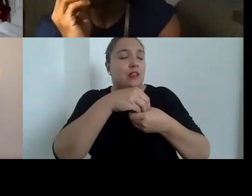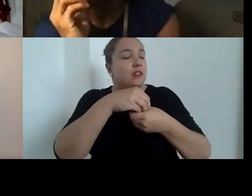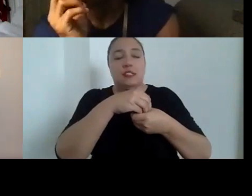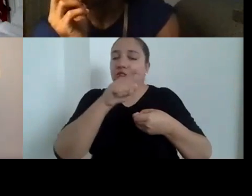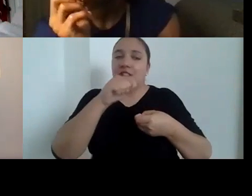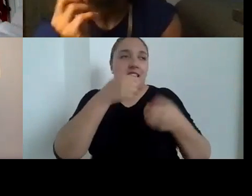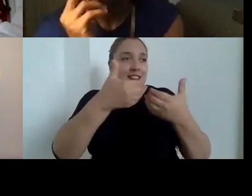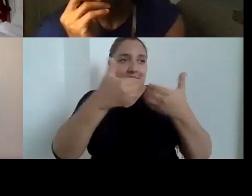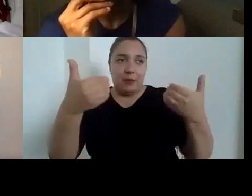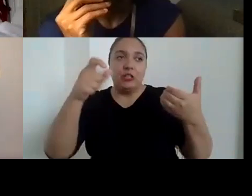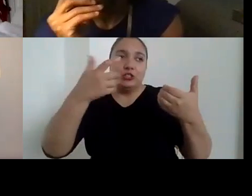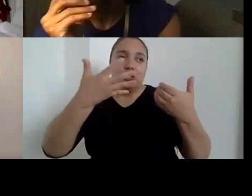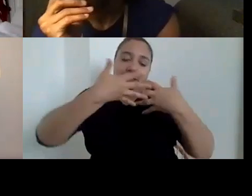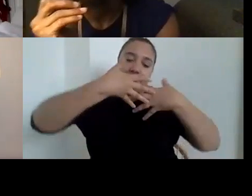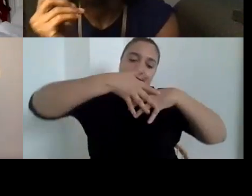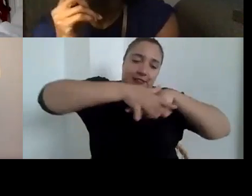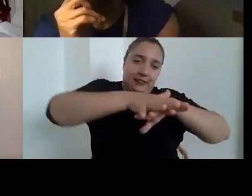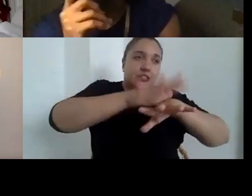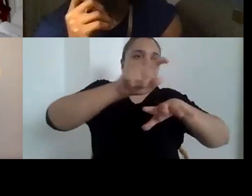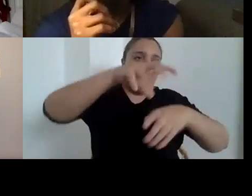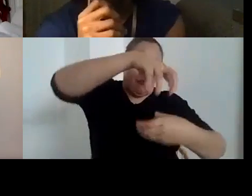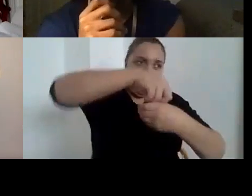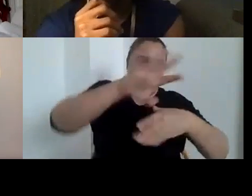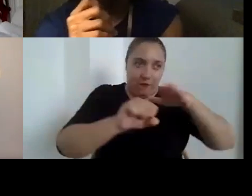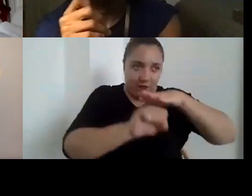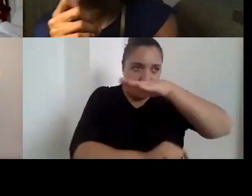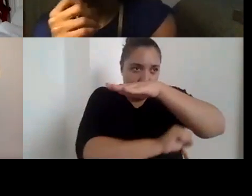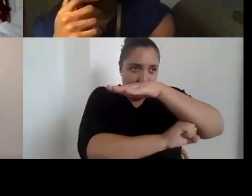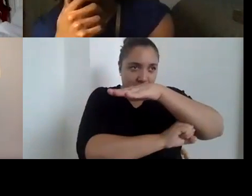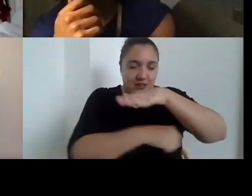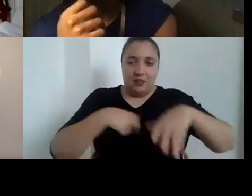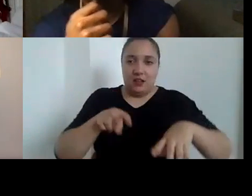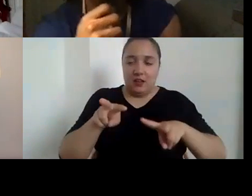that and it's still on my heart today.